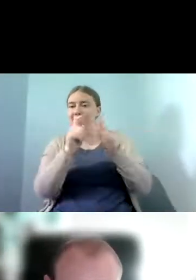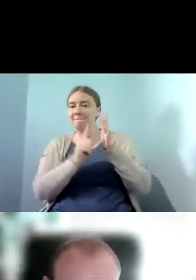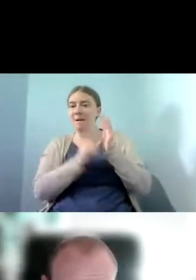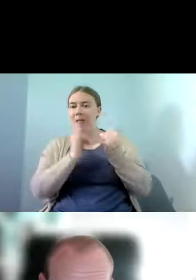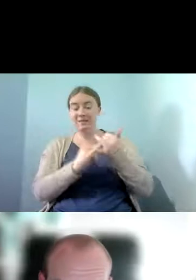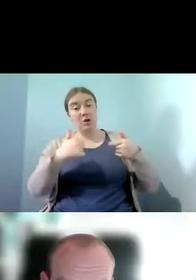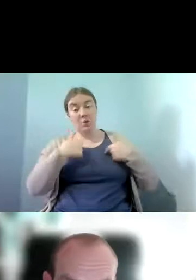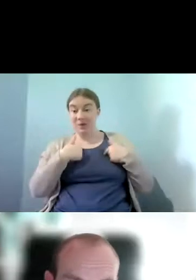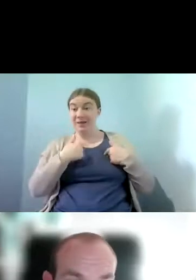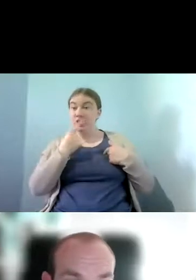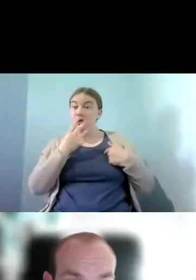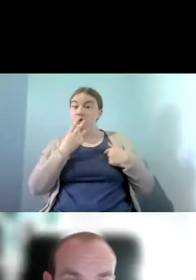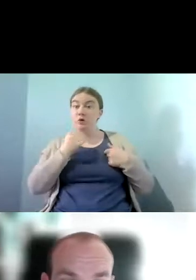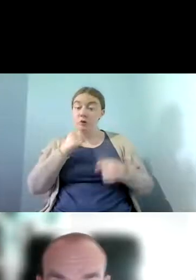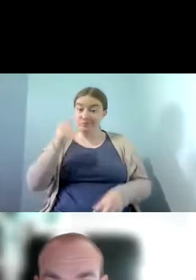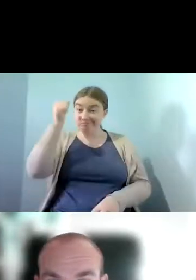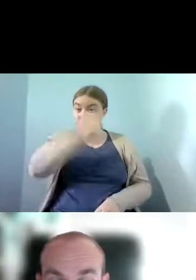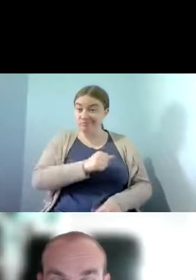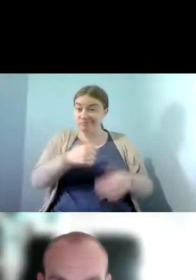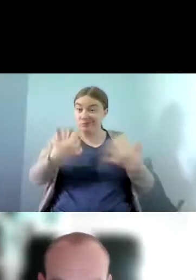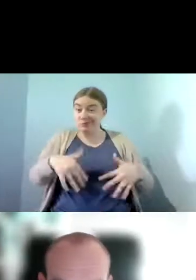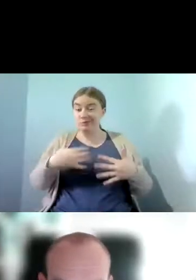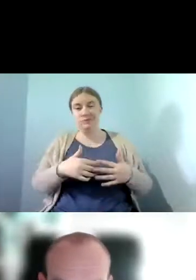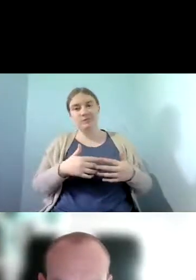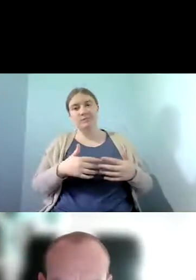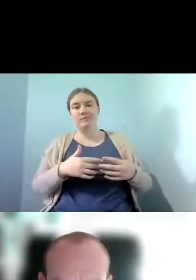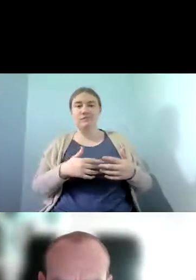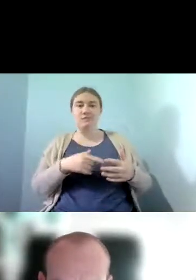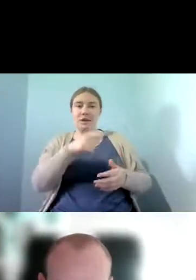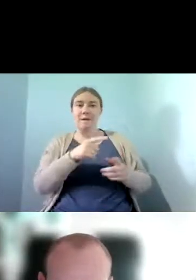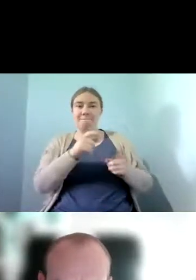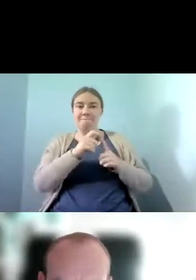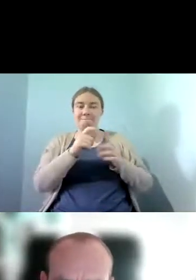the the design phase we we used we decided to use a pile type called an az